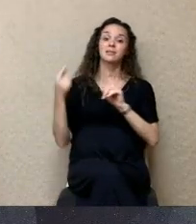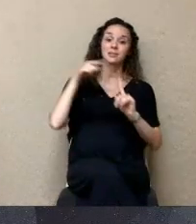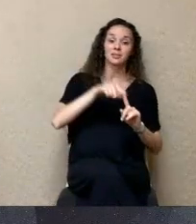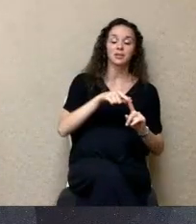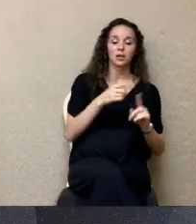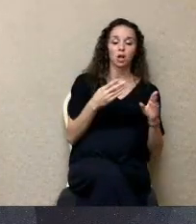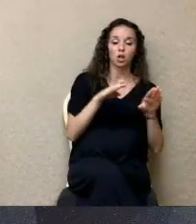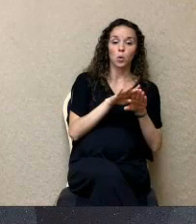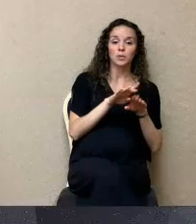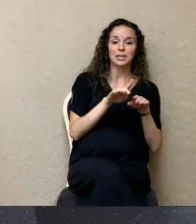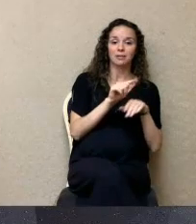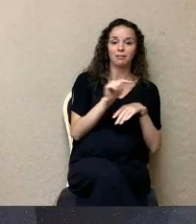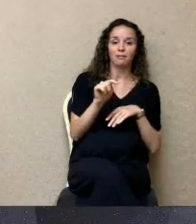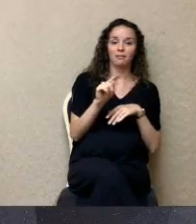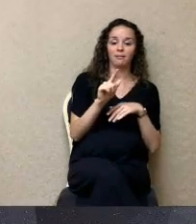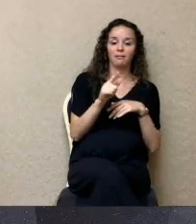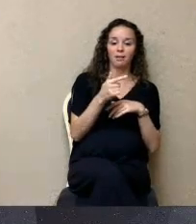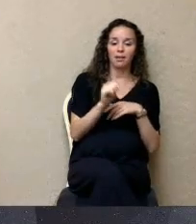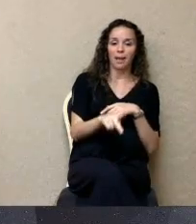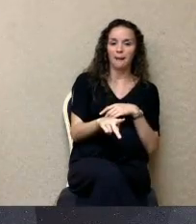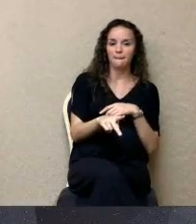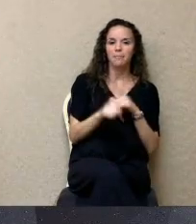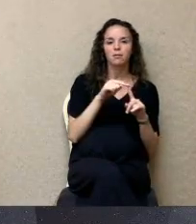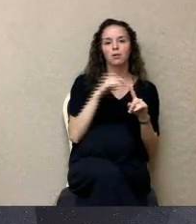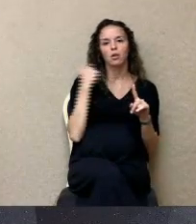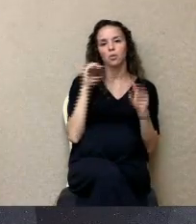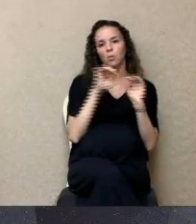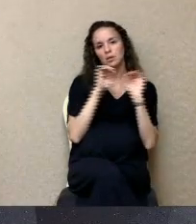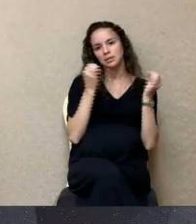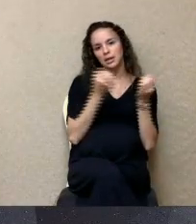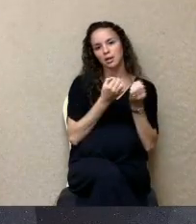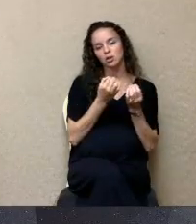another organization that puts on a wonderful conference in